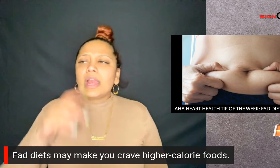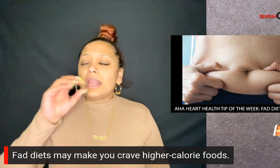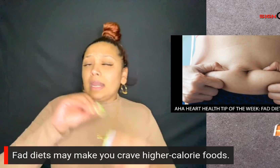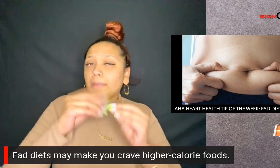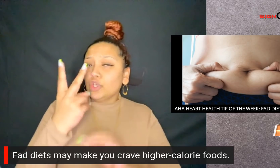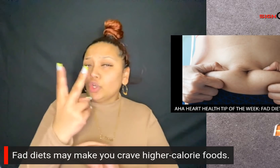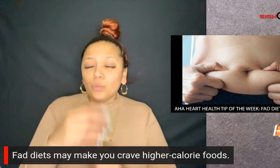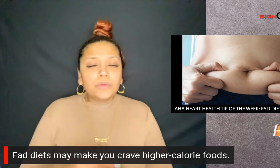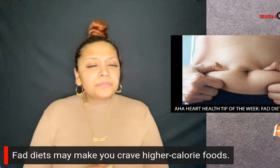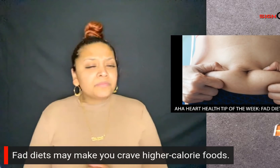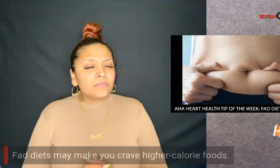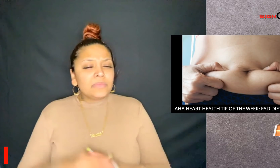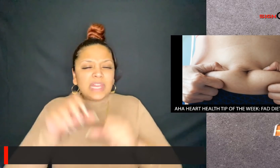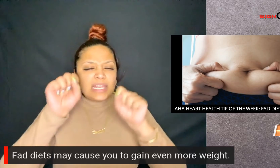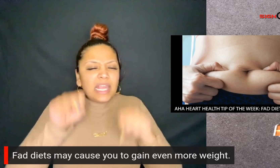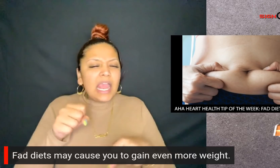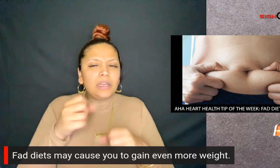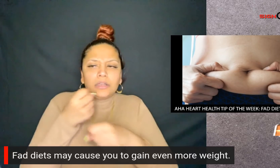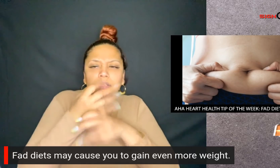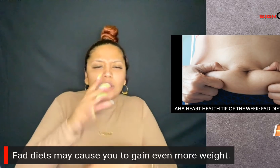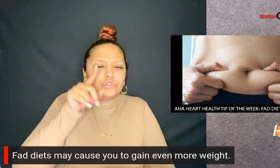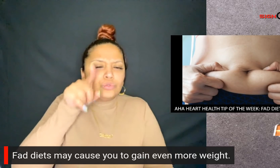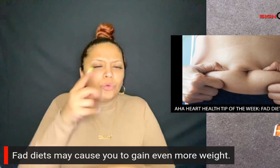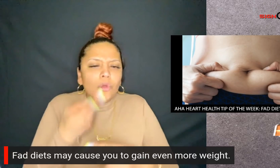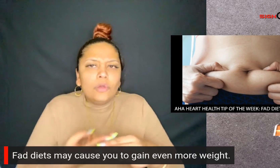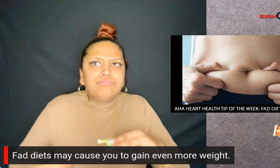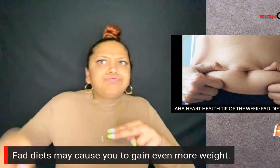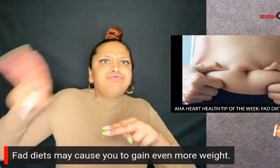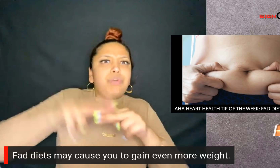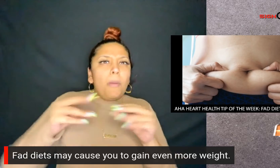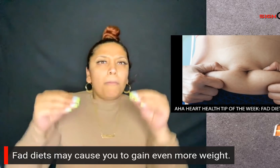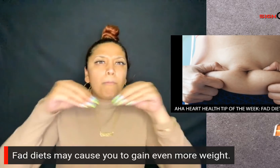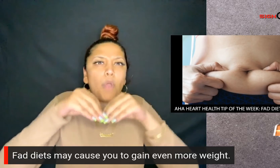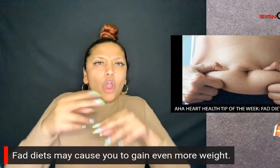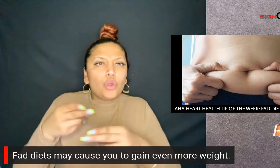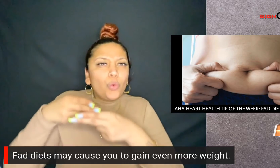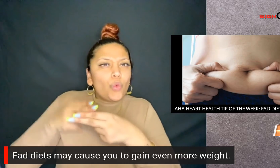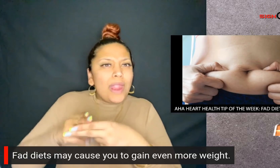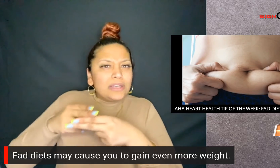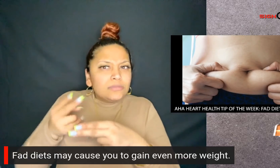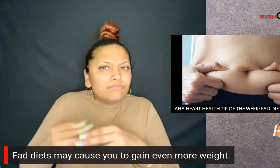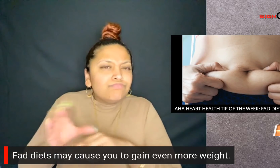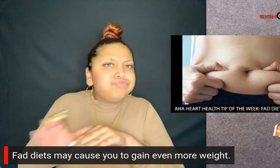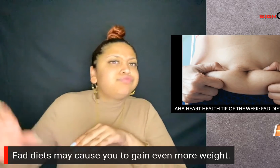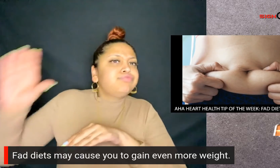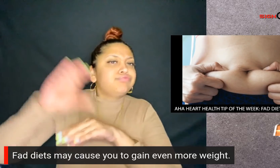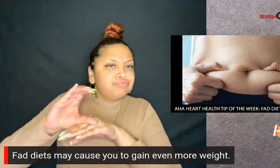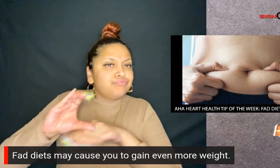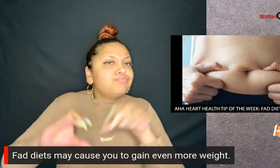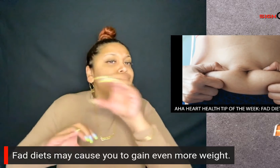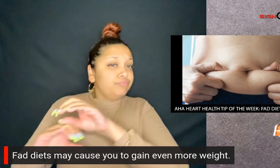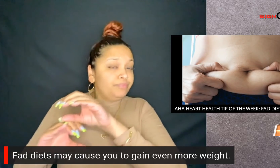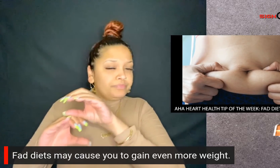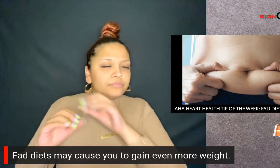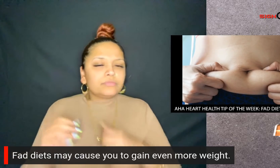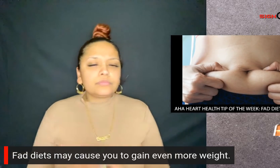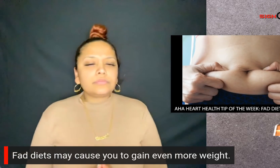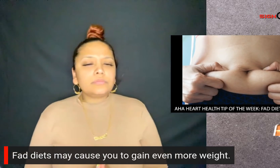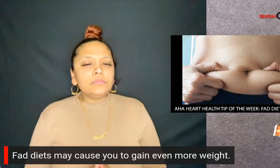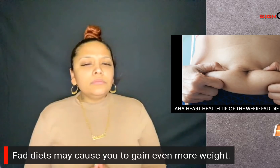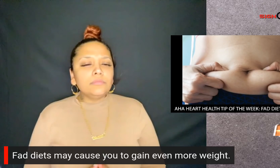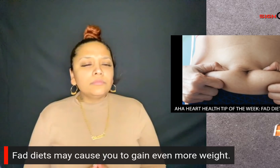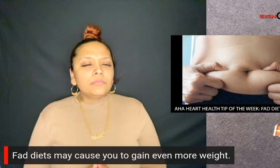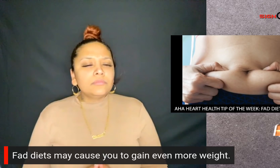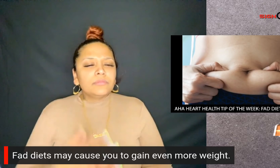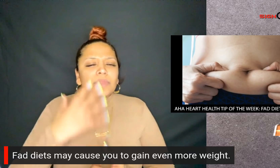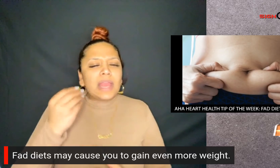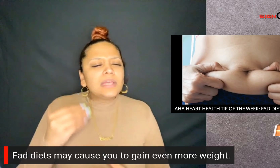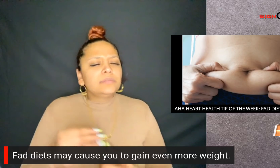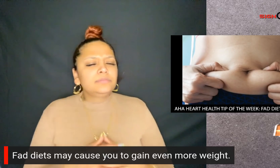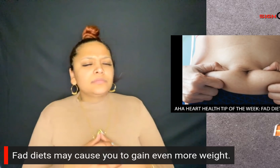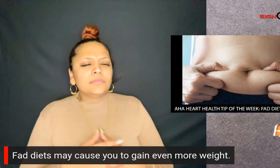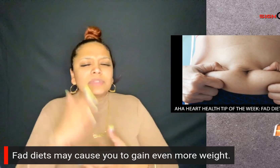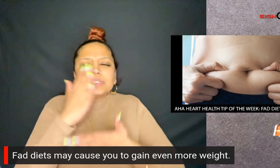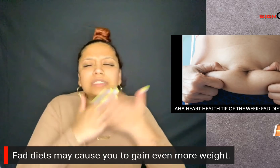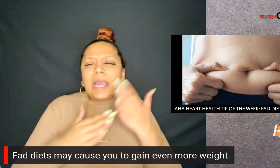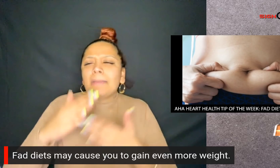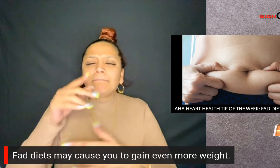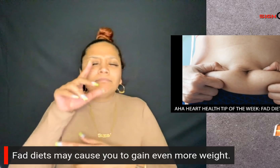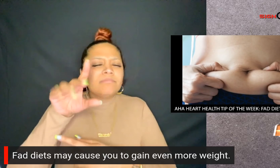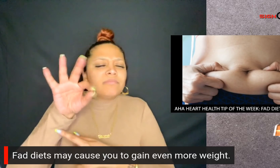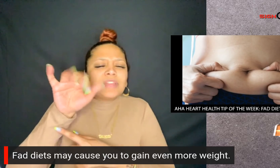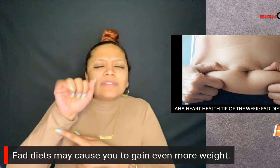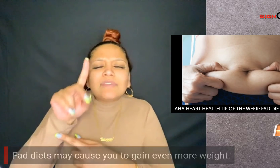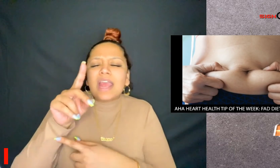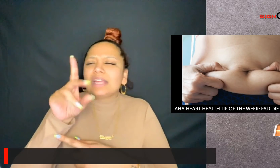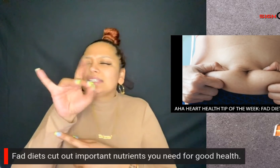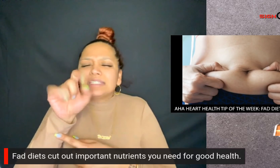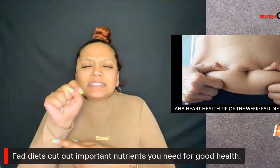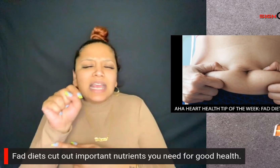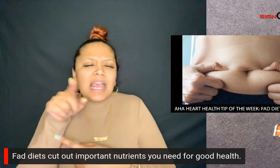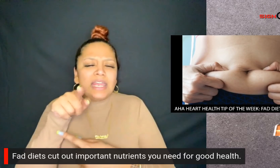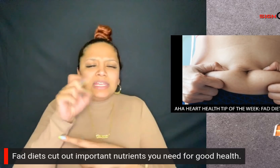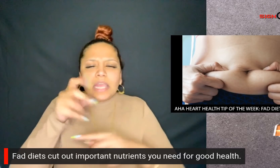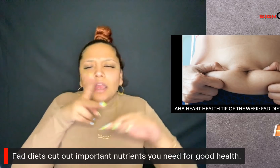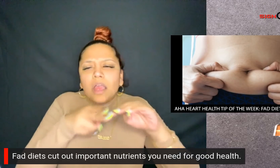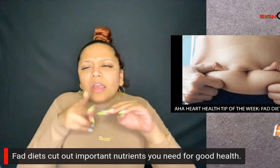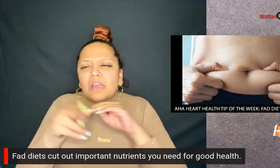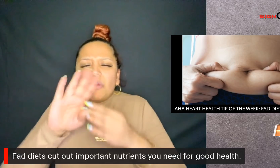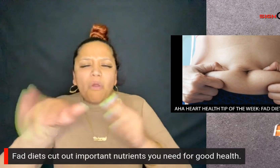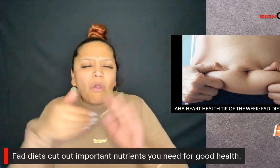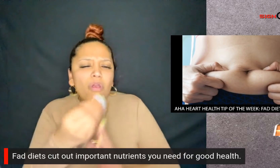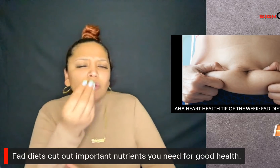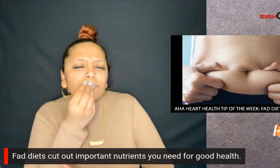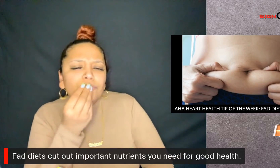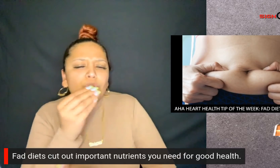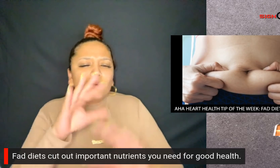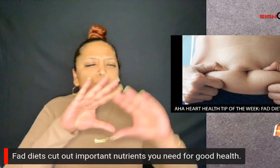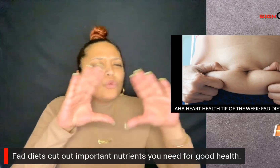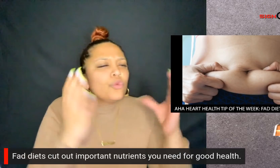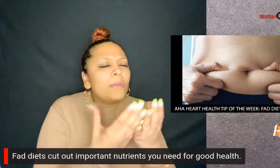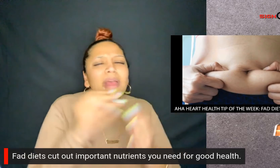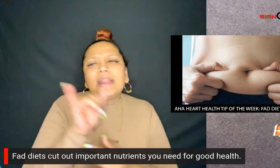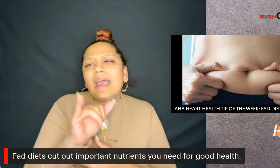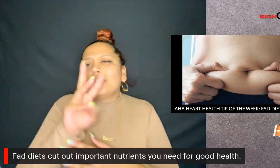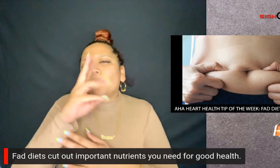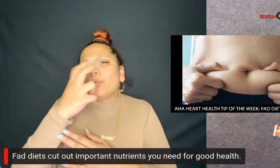and make you crave higher calorie foods they can cause you to gain even more weight